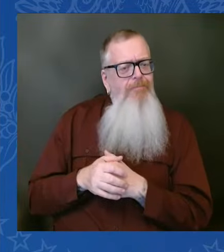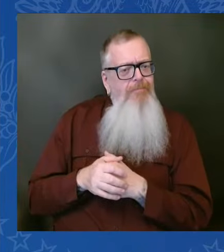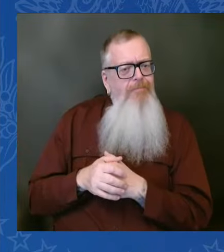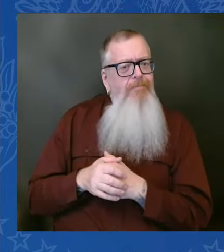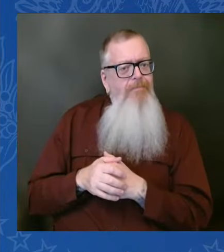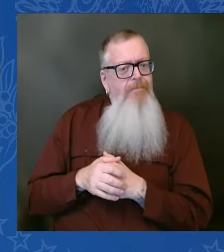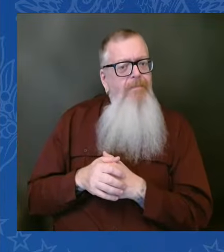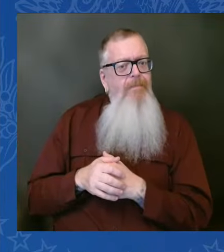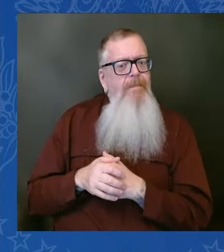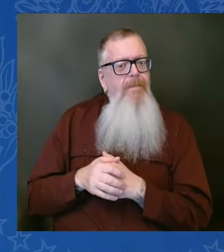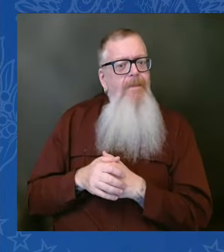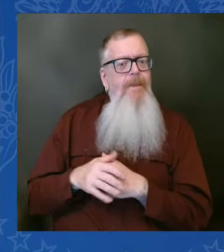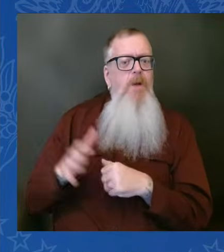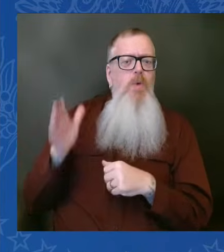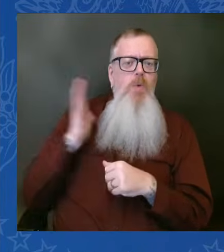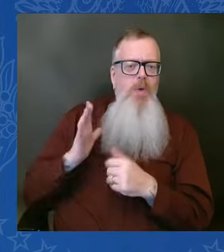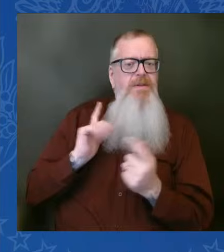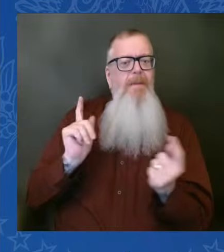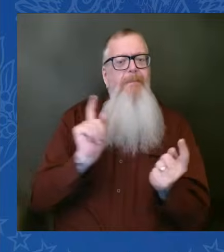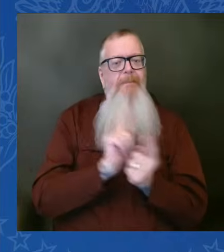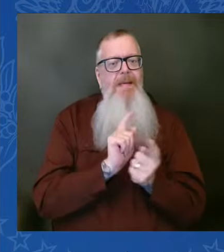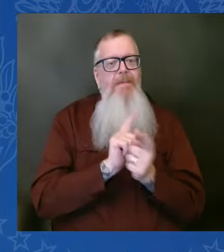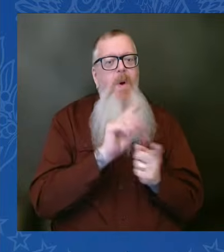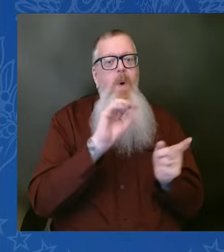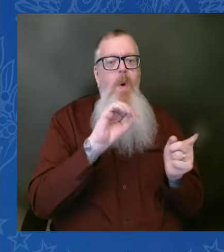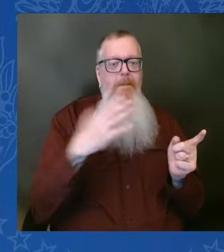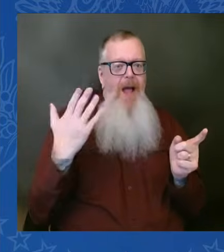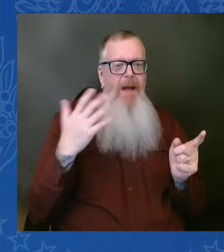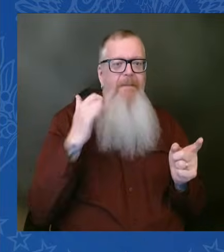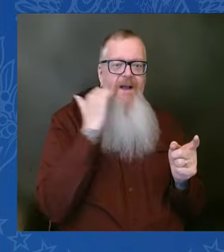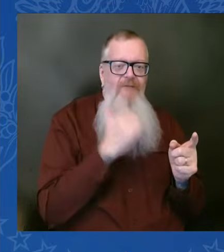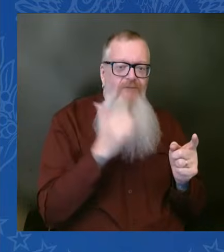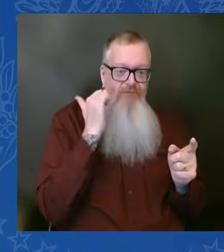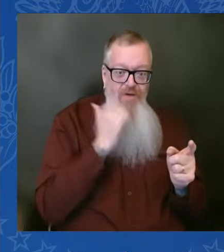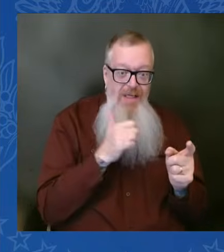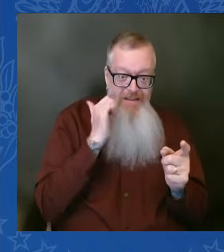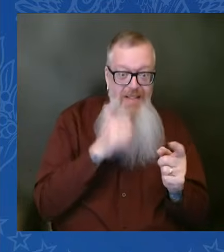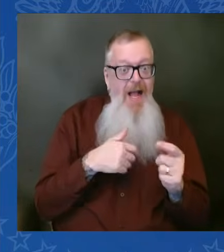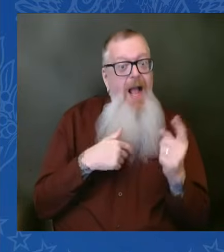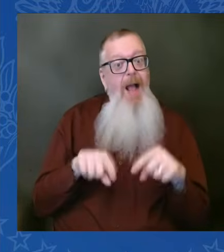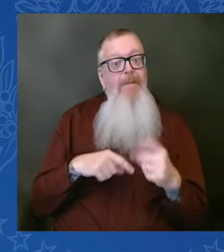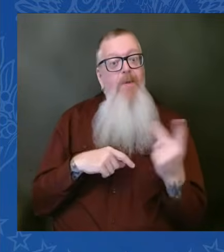talk to one another when the day ended. And he always give me -- he said, “I know, I know, I know.